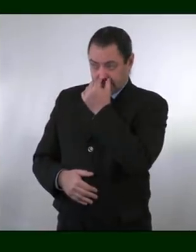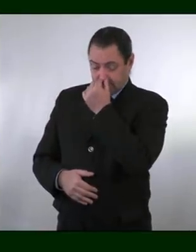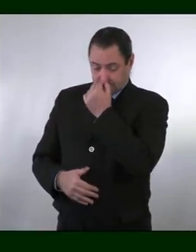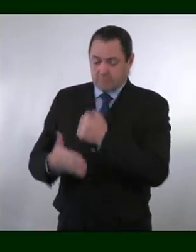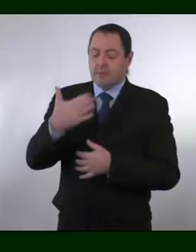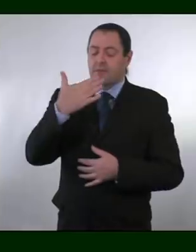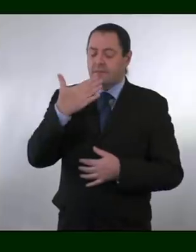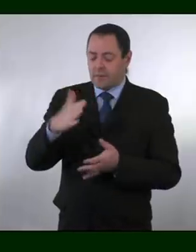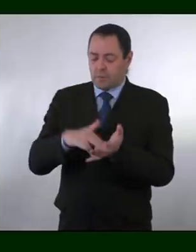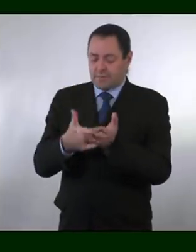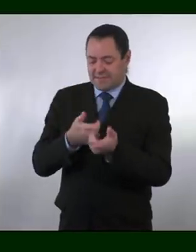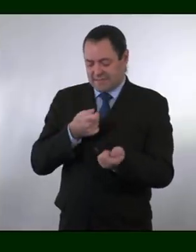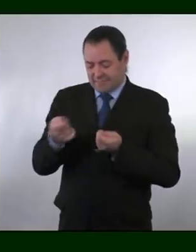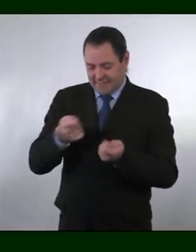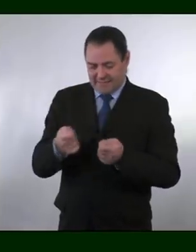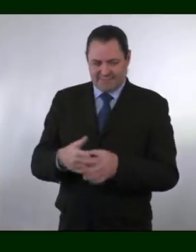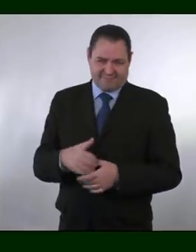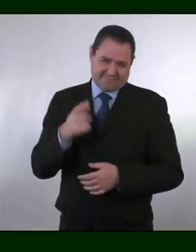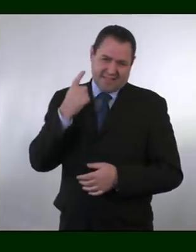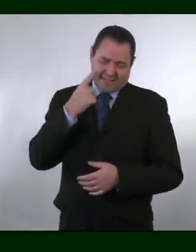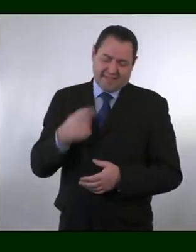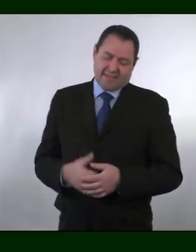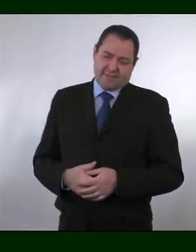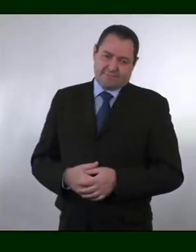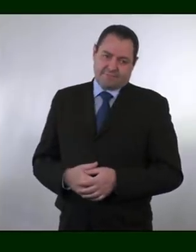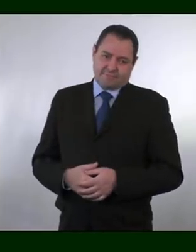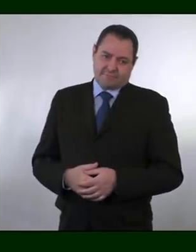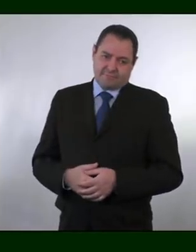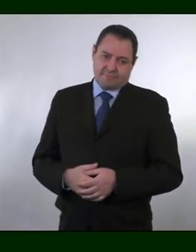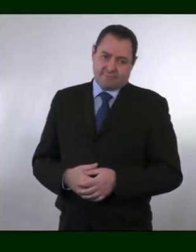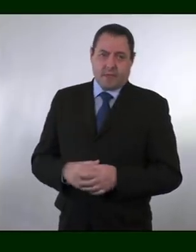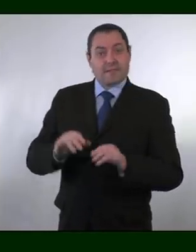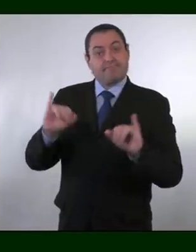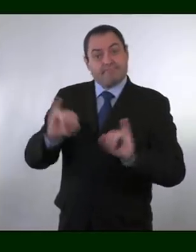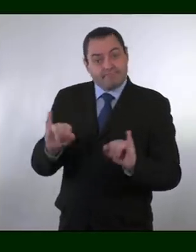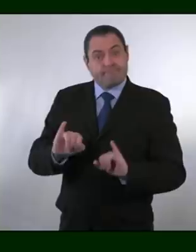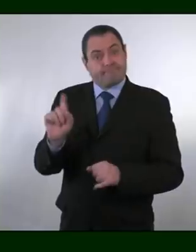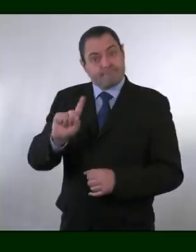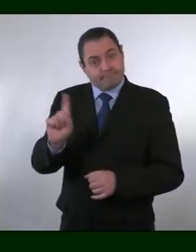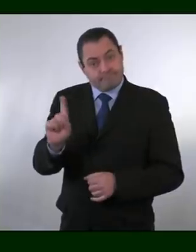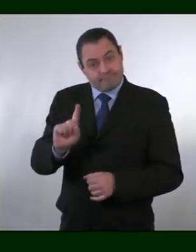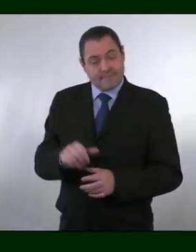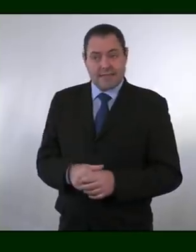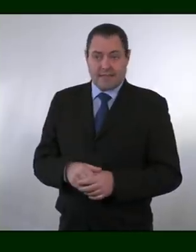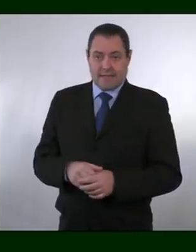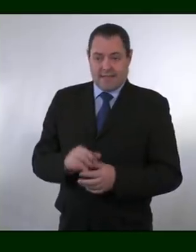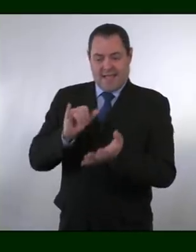I think what has unquestionably been a disaster is the way in which the Scottish nationalist party